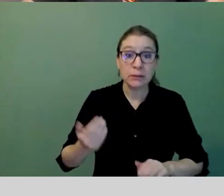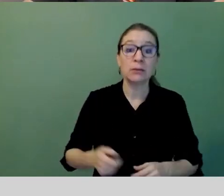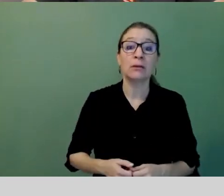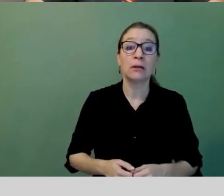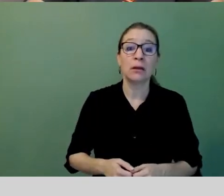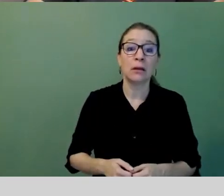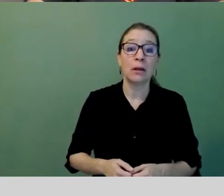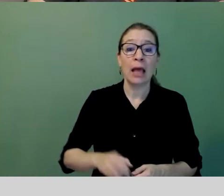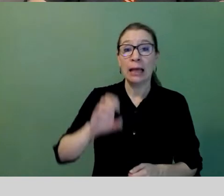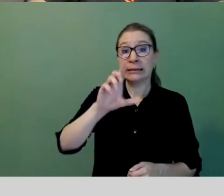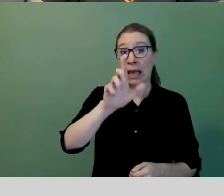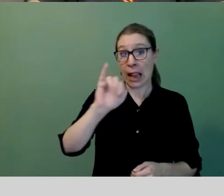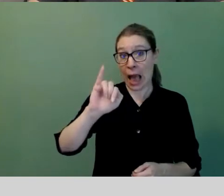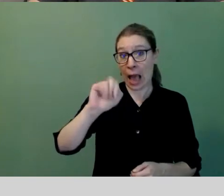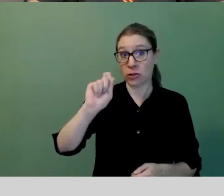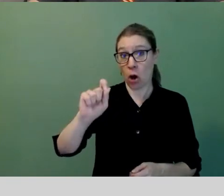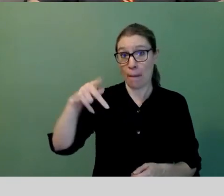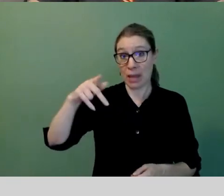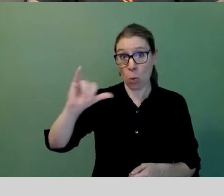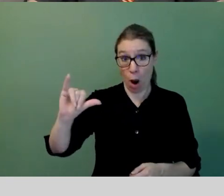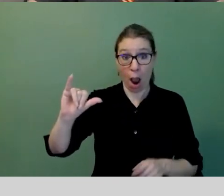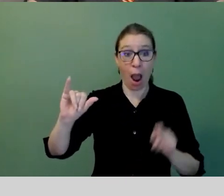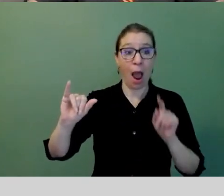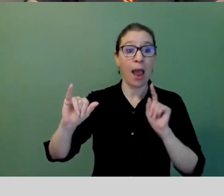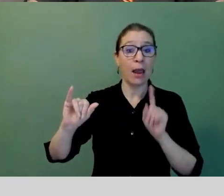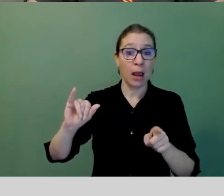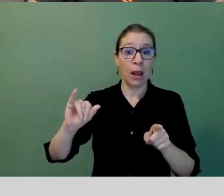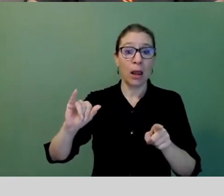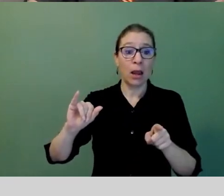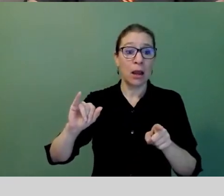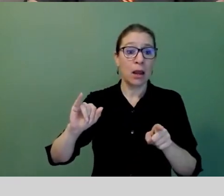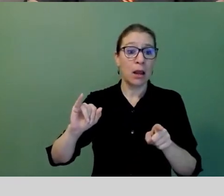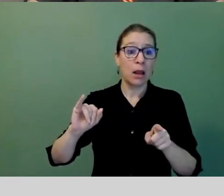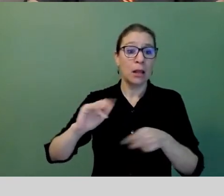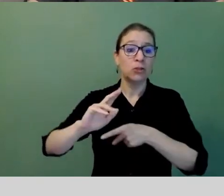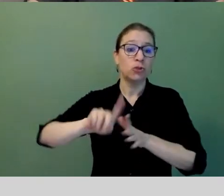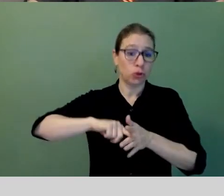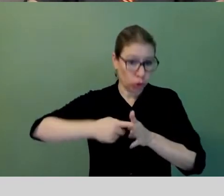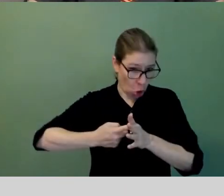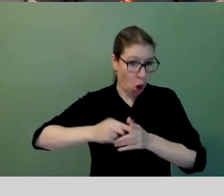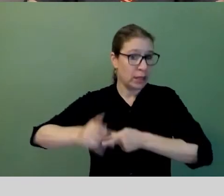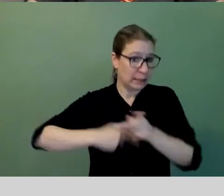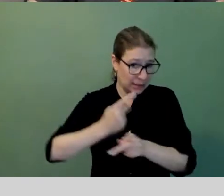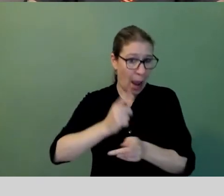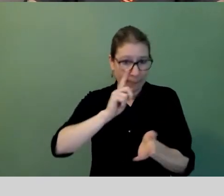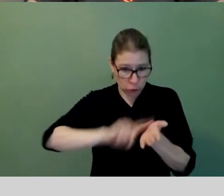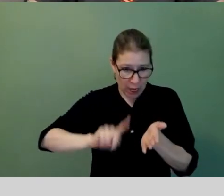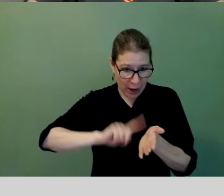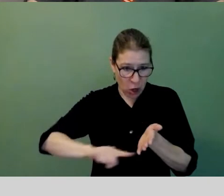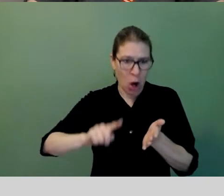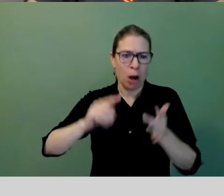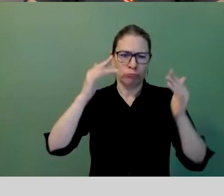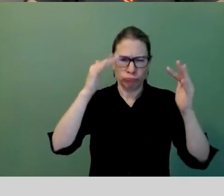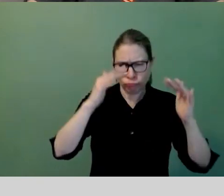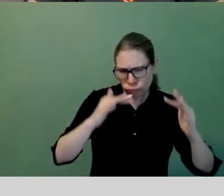Now the cli.py invokes the mypy static type checker. And it runs this particular file